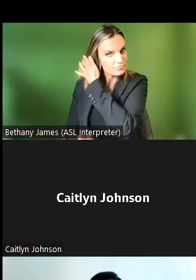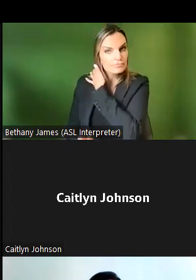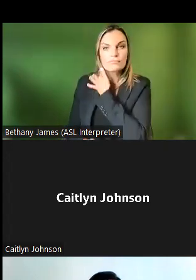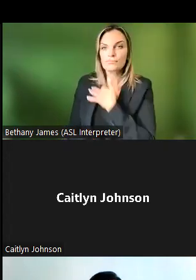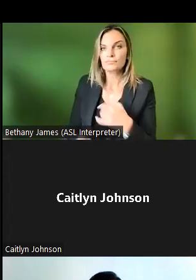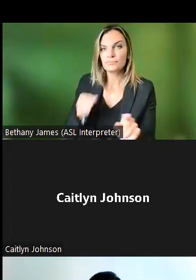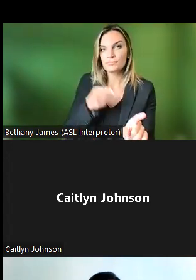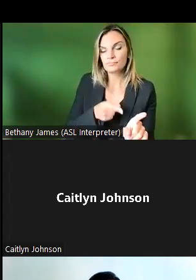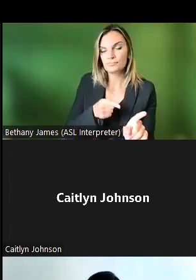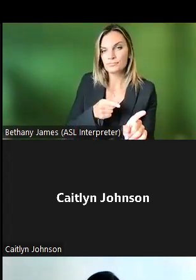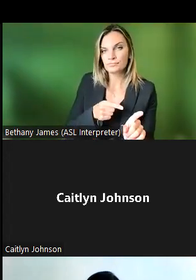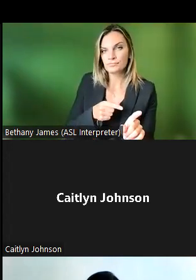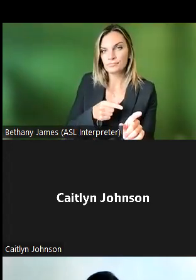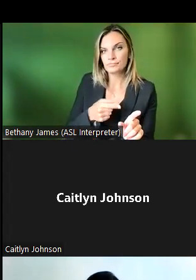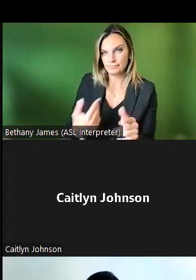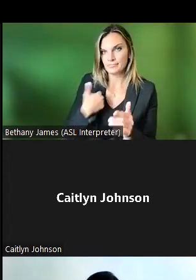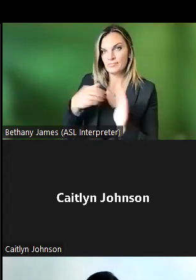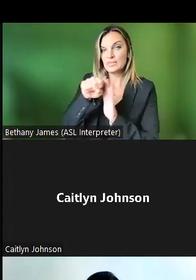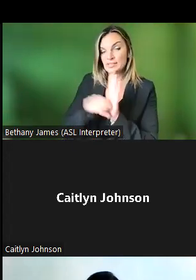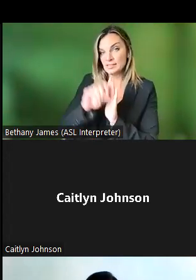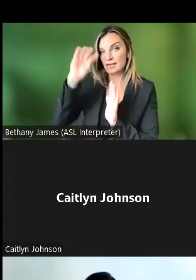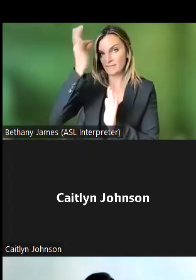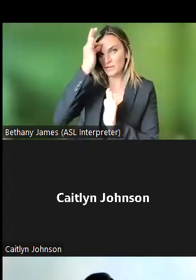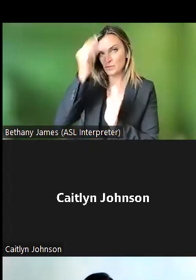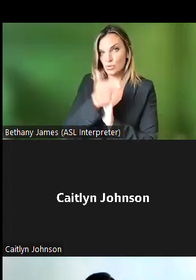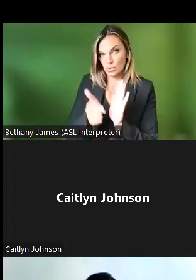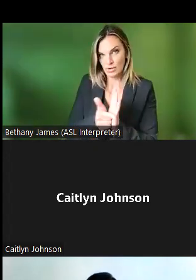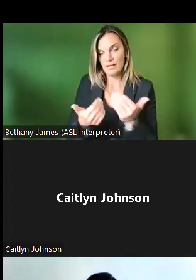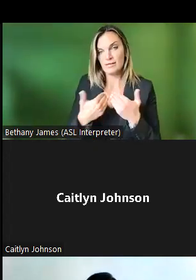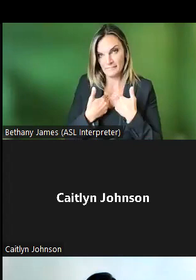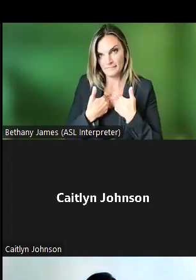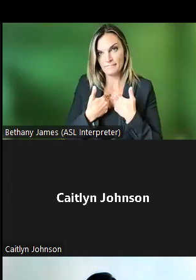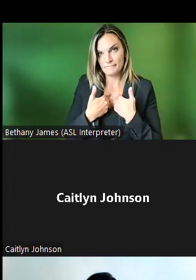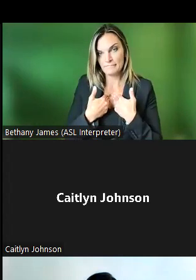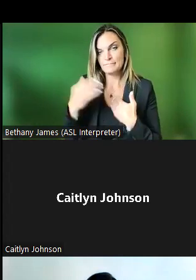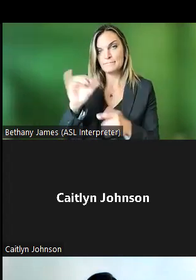Not only do we have our state and federal laws, but we also have Michigan Executive